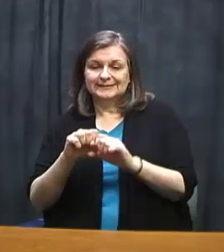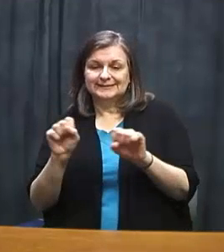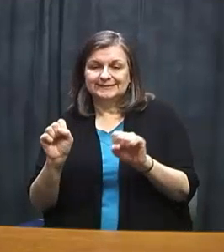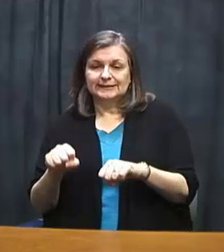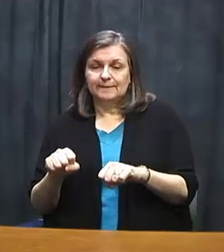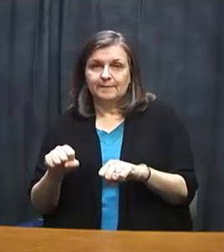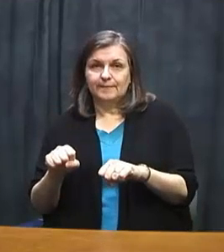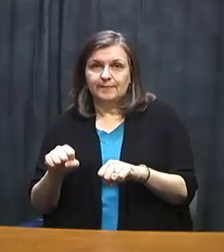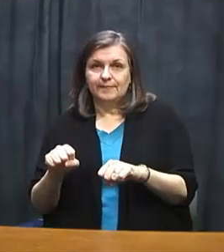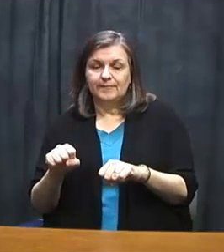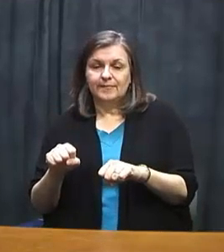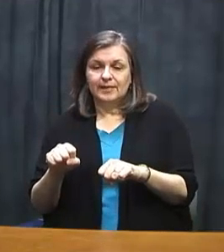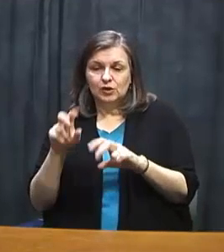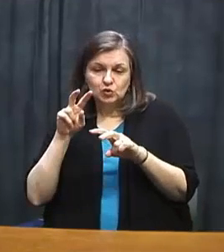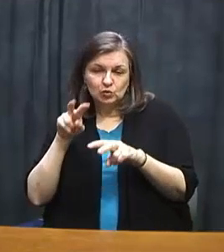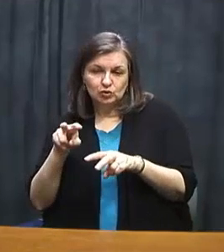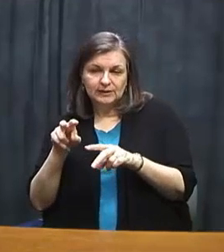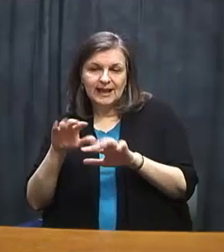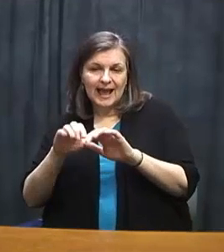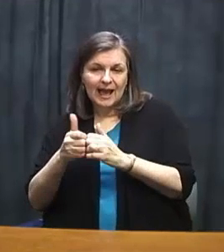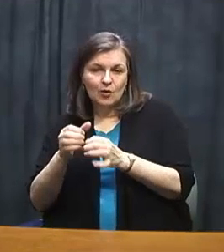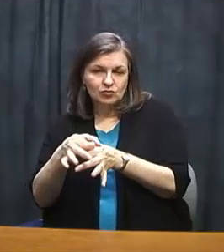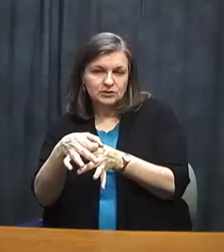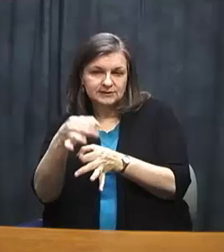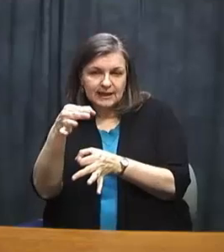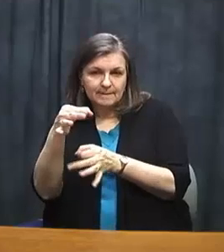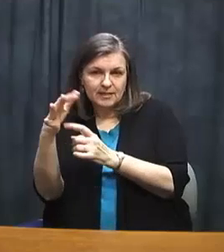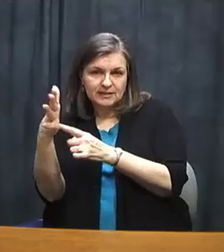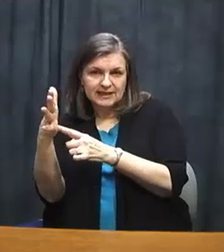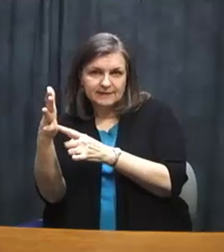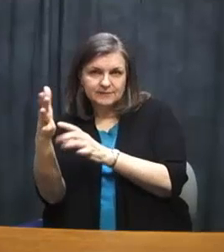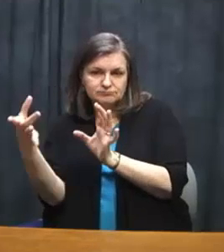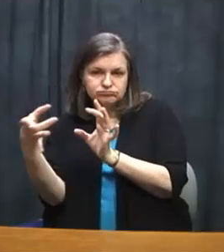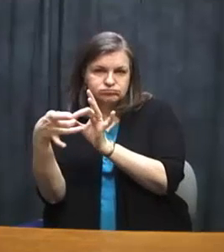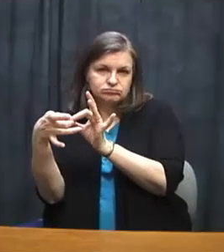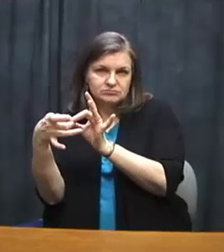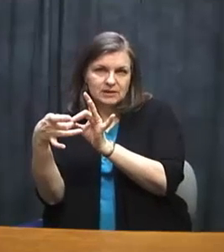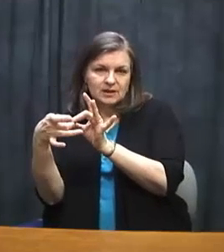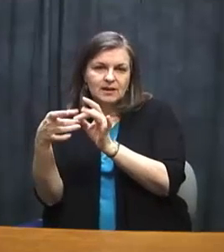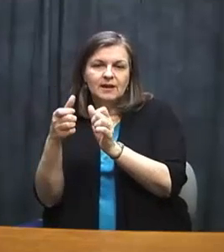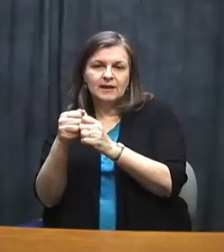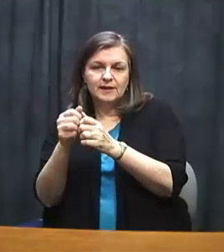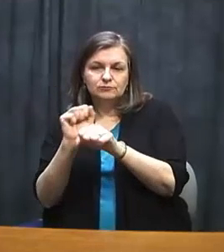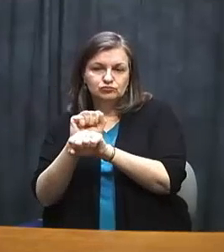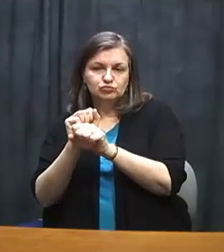we are thinking about how the stems and leaves are going to work together